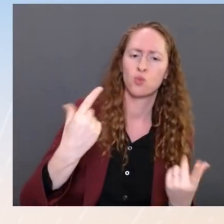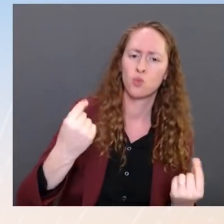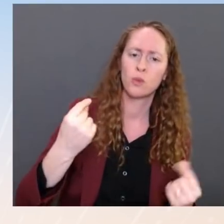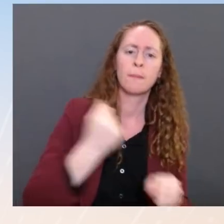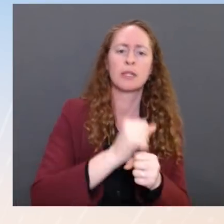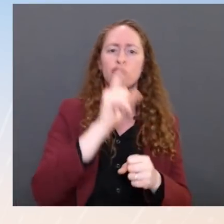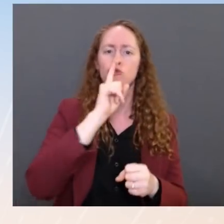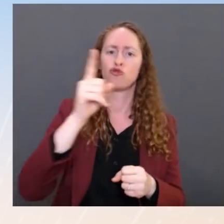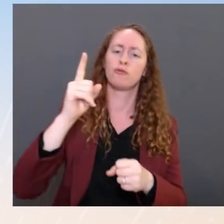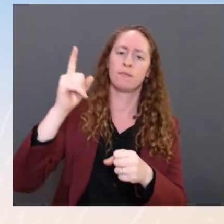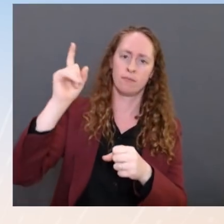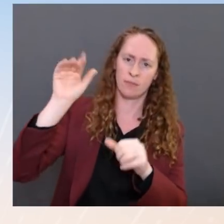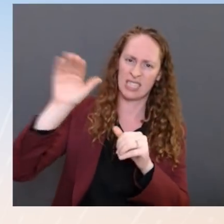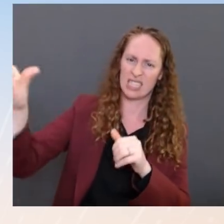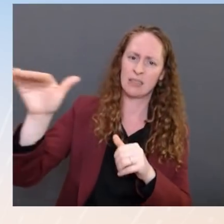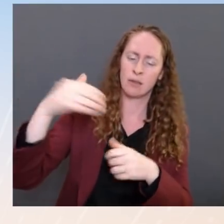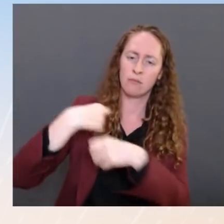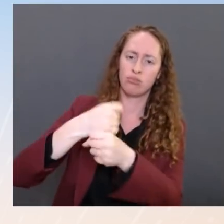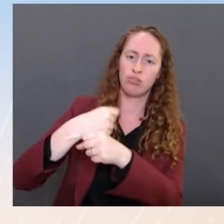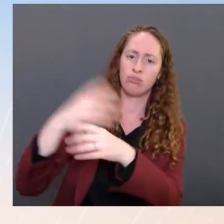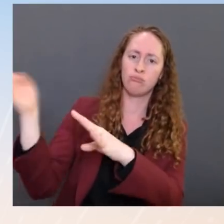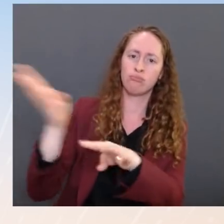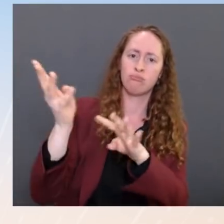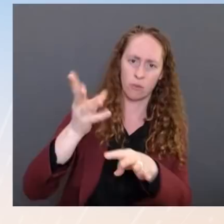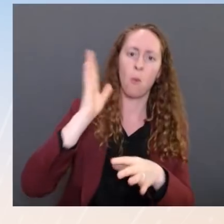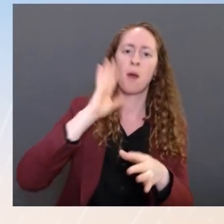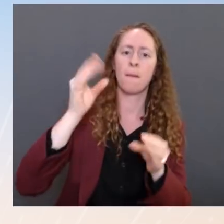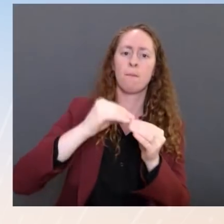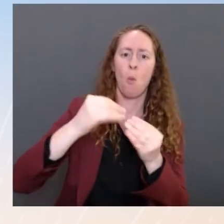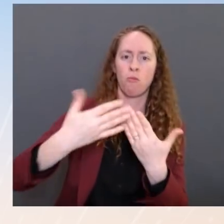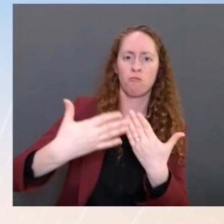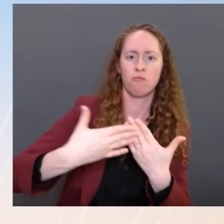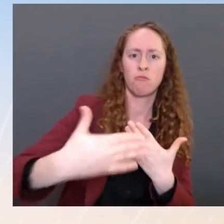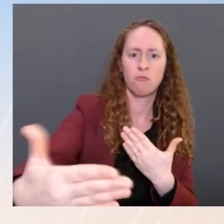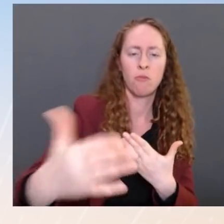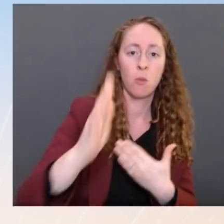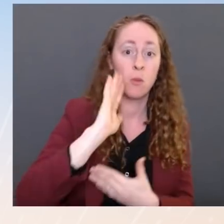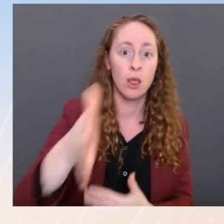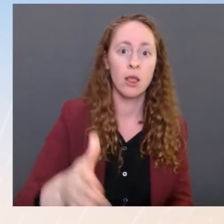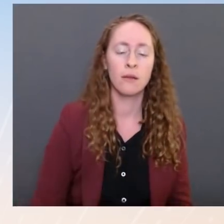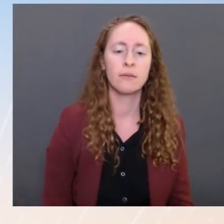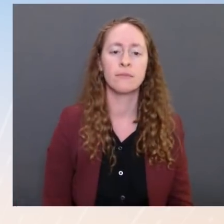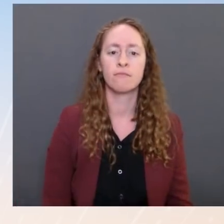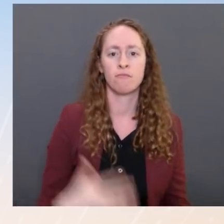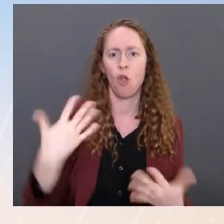And as the President -- as I noted at the top of this briefing, we're going to take every step we can to cut red tape,